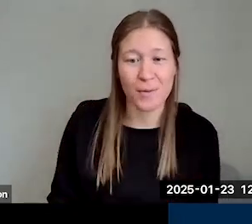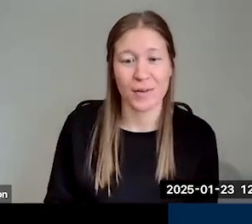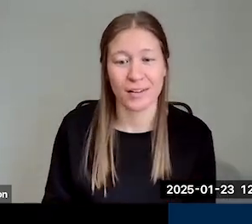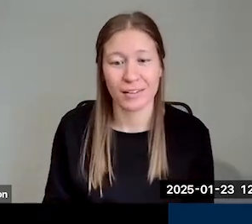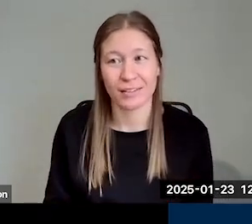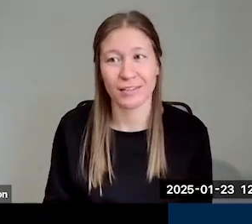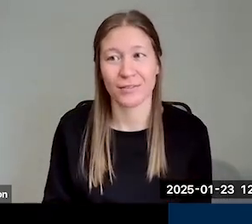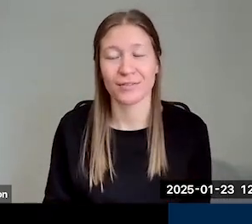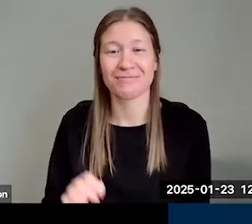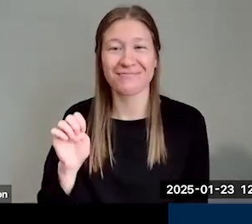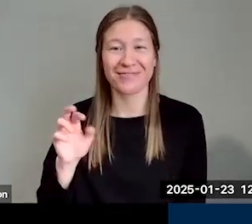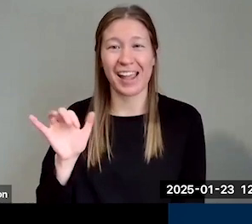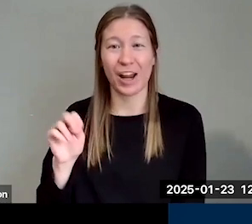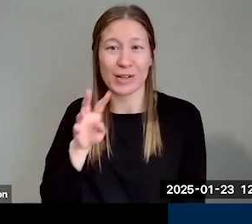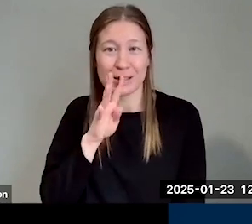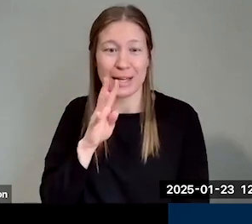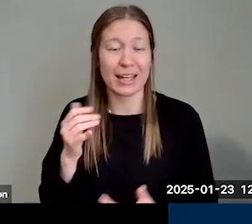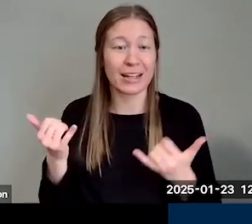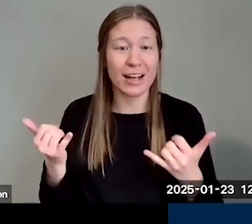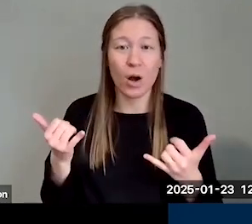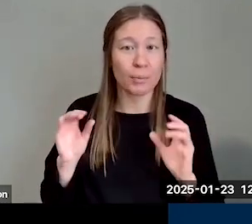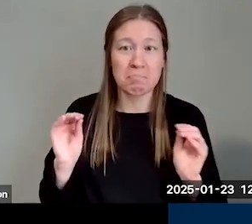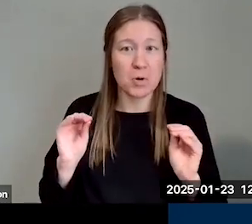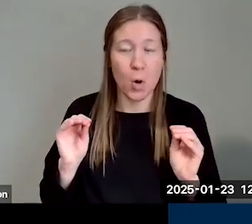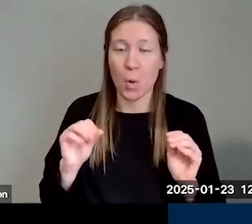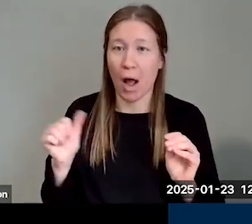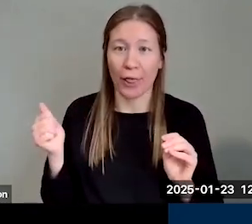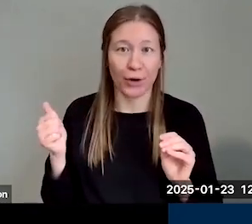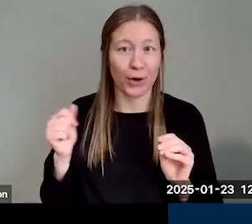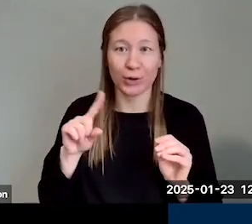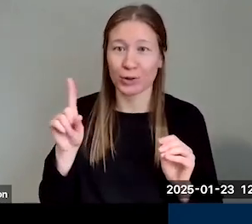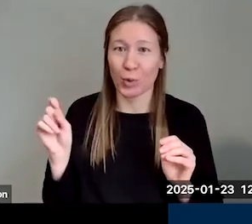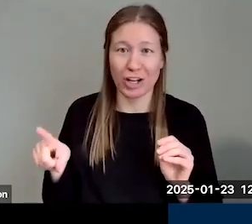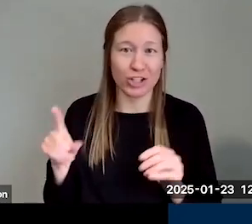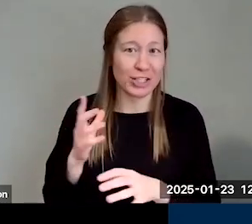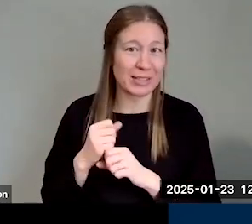[Erin] This is Erin speaking. We do not currently have any other open questions. Wonderful.